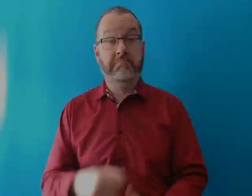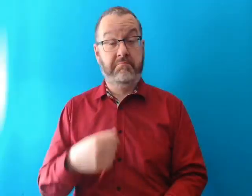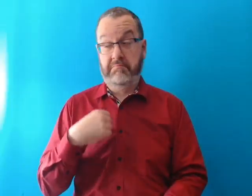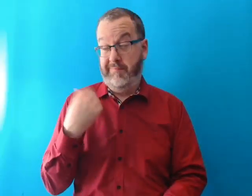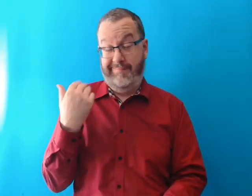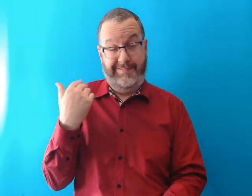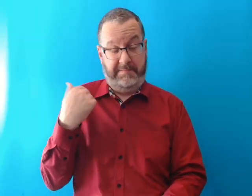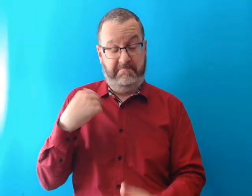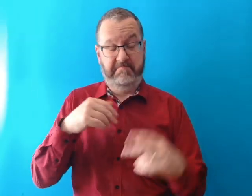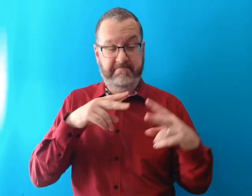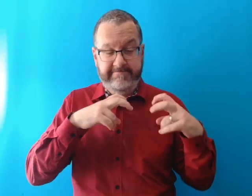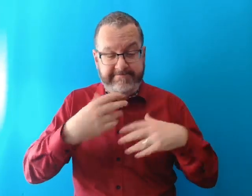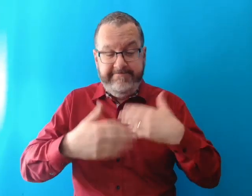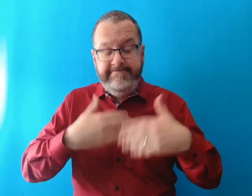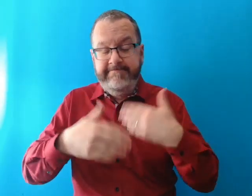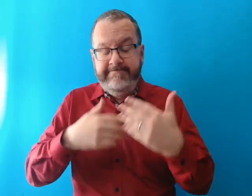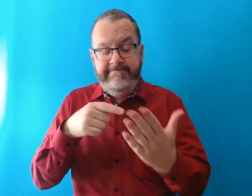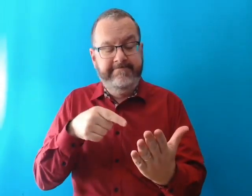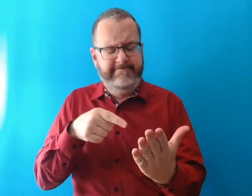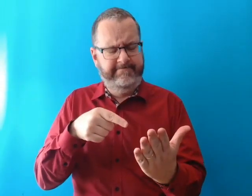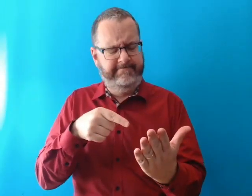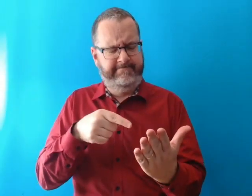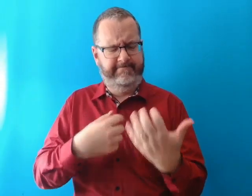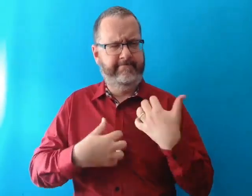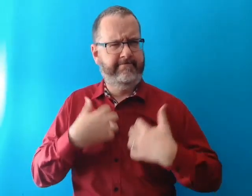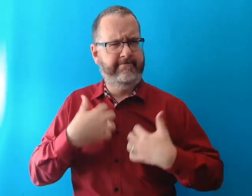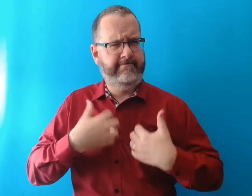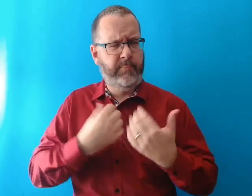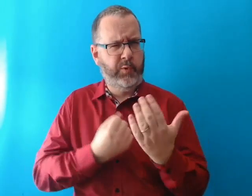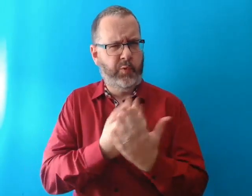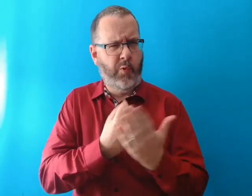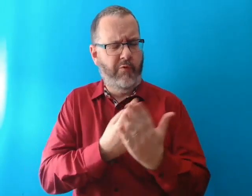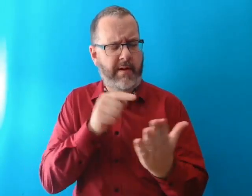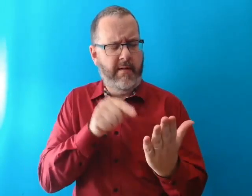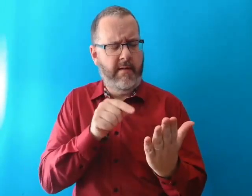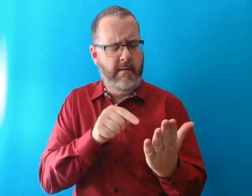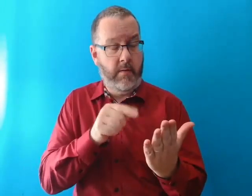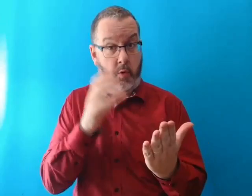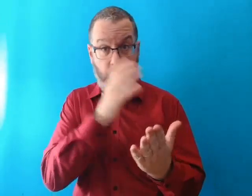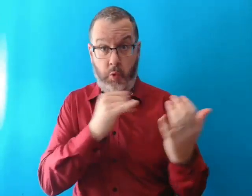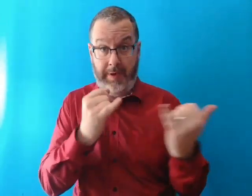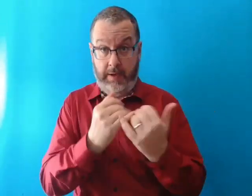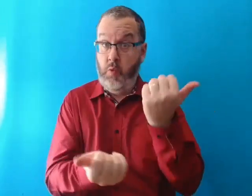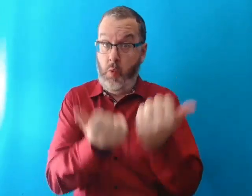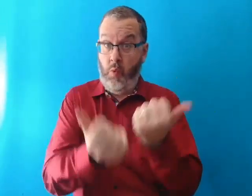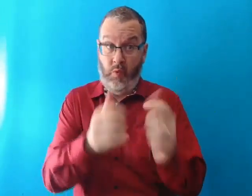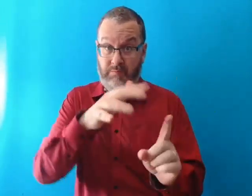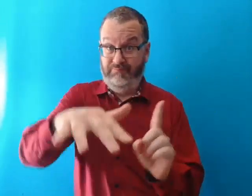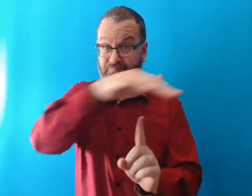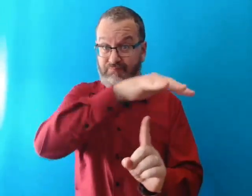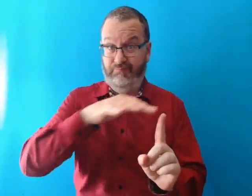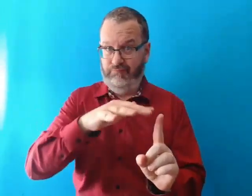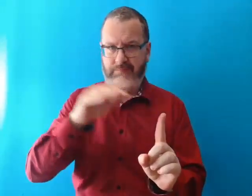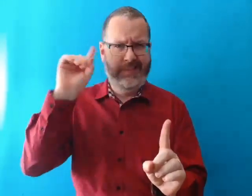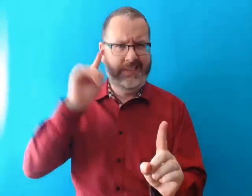I came across a curious story recently where a Deaf interpreter seems to be working in court.